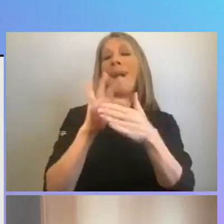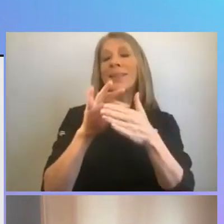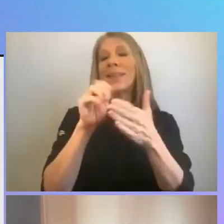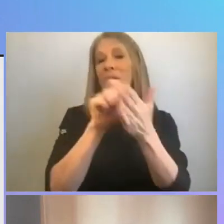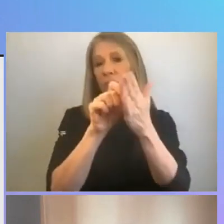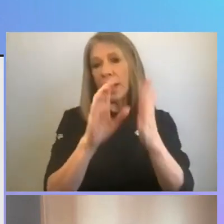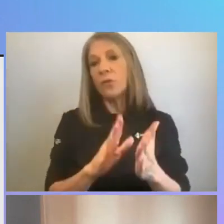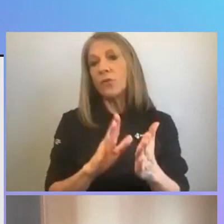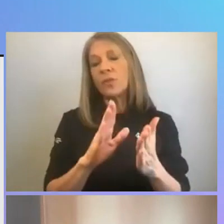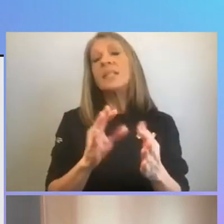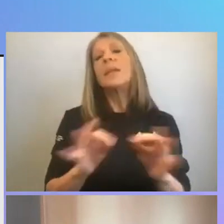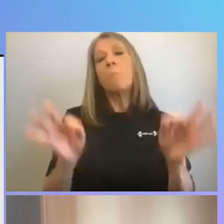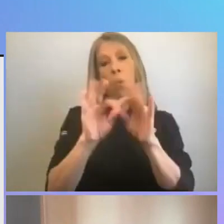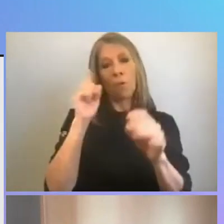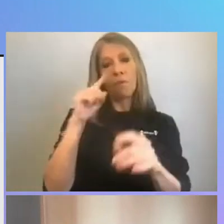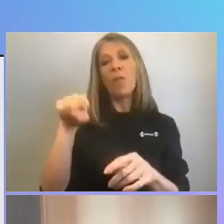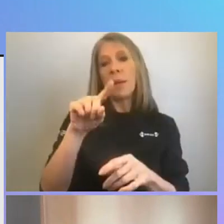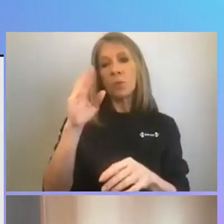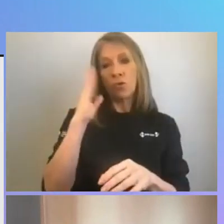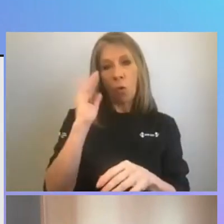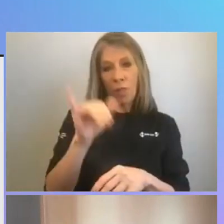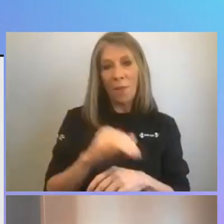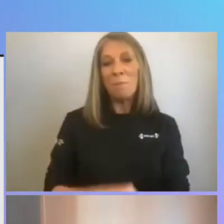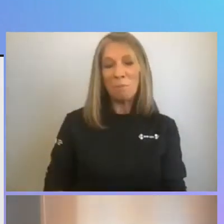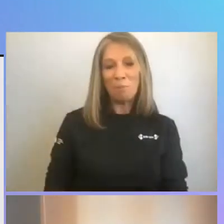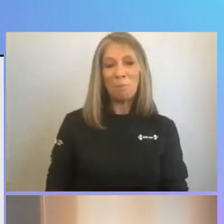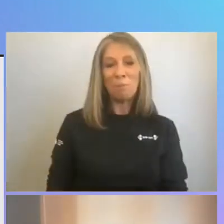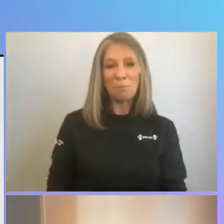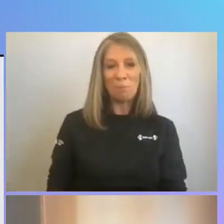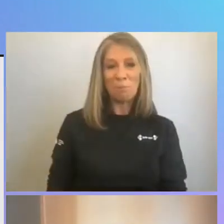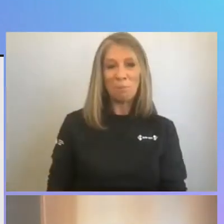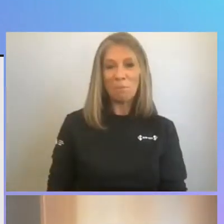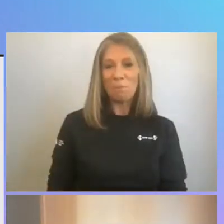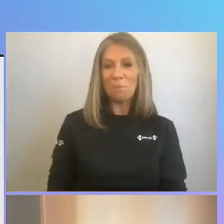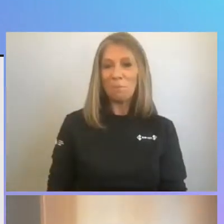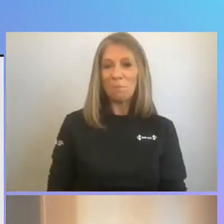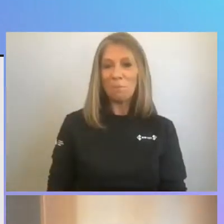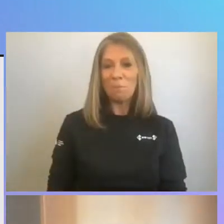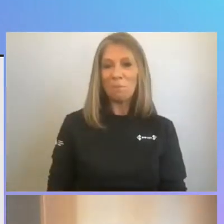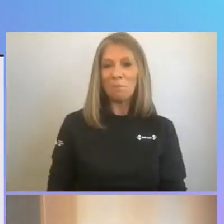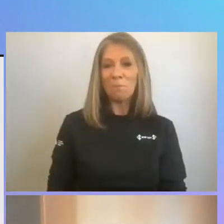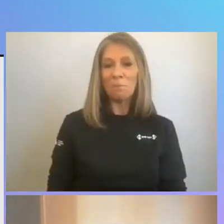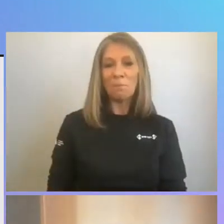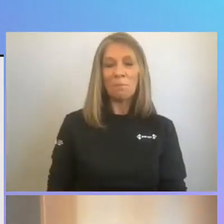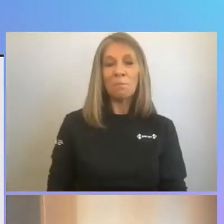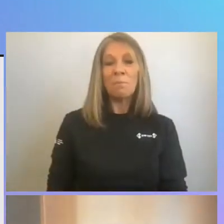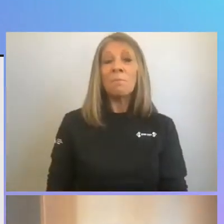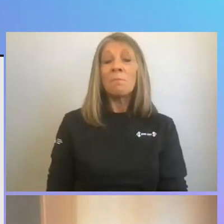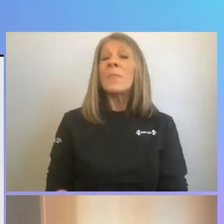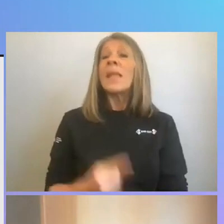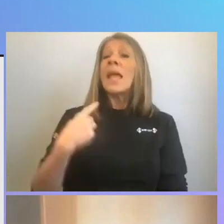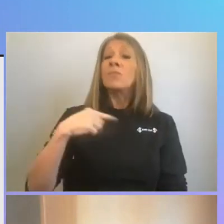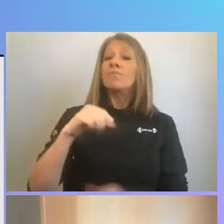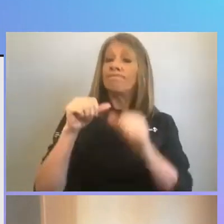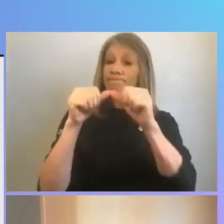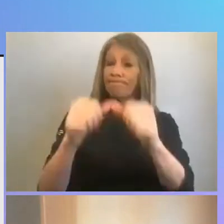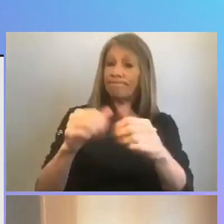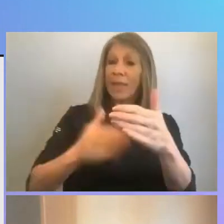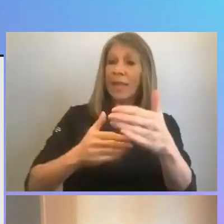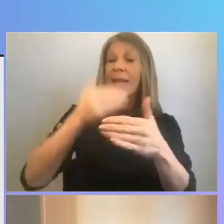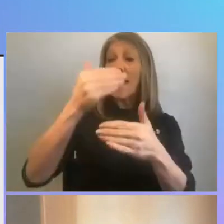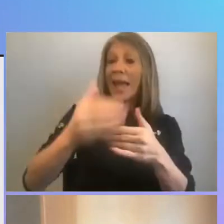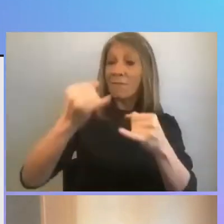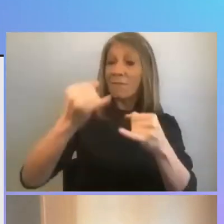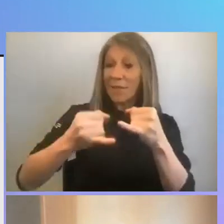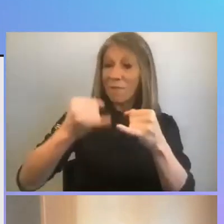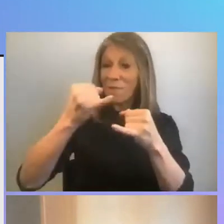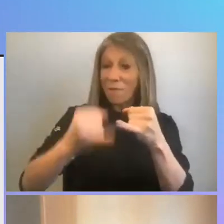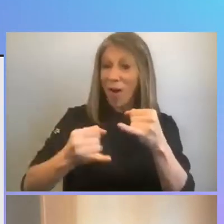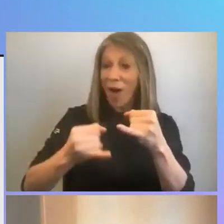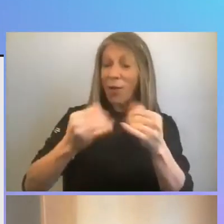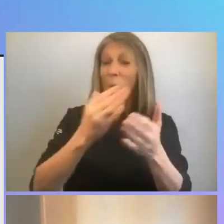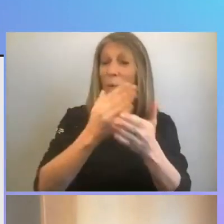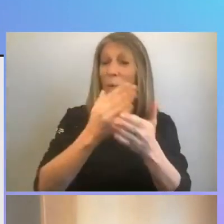to know that. So as we move on to the next and final segment of